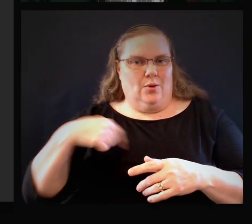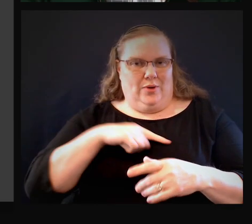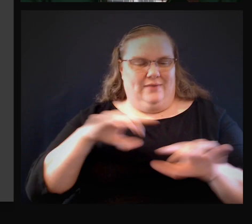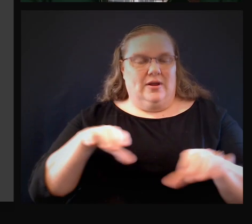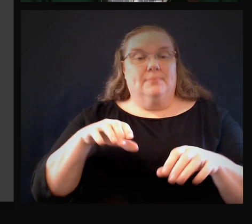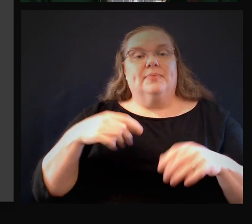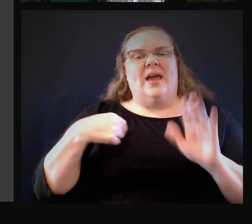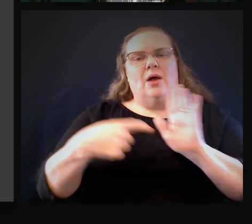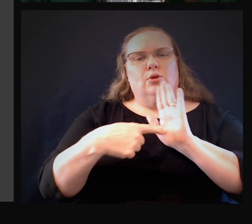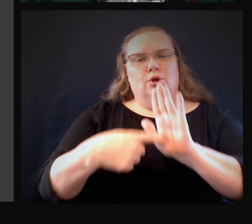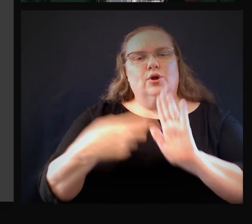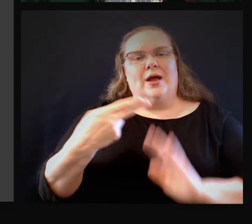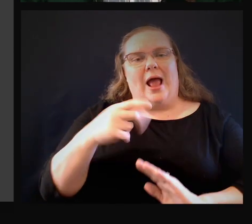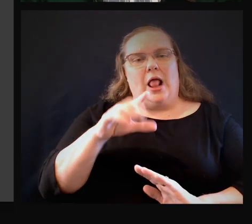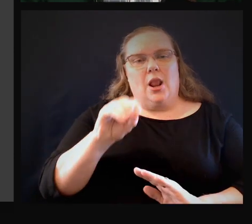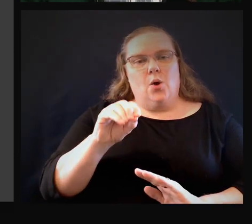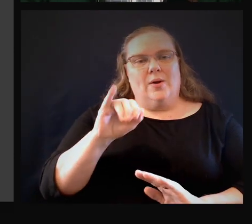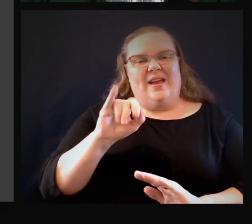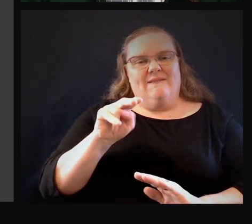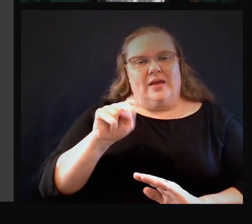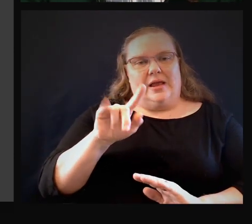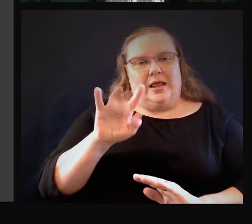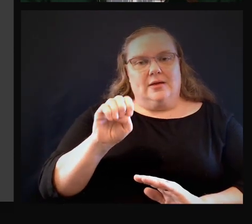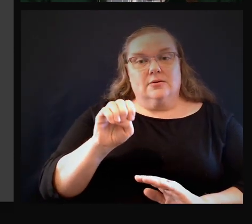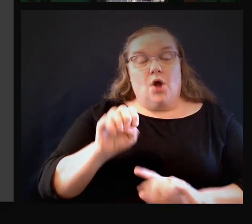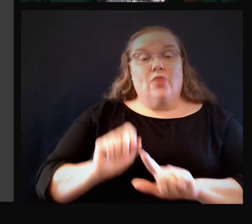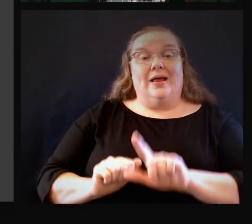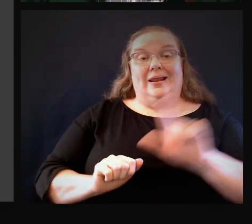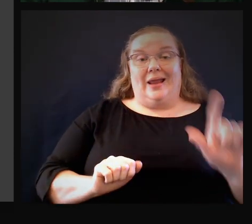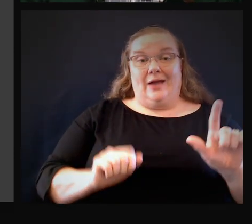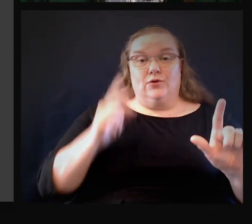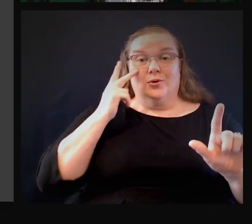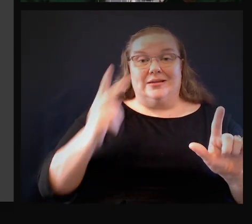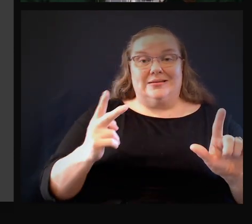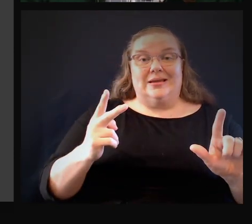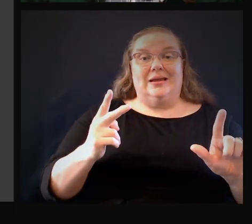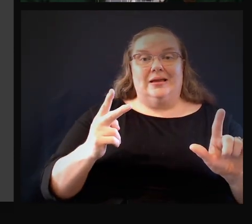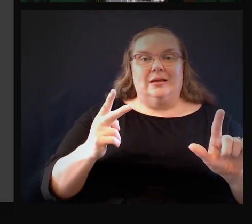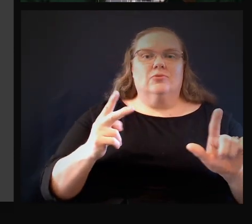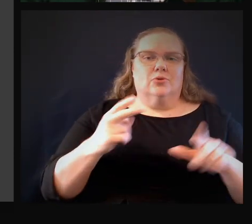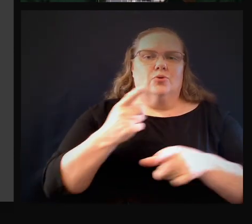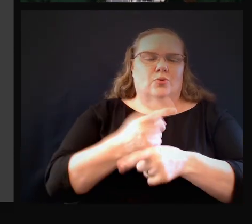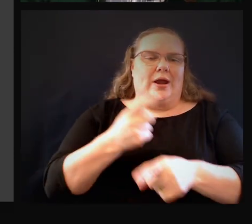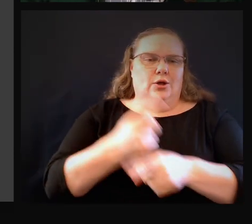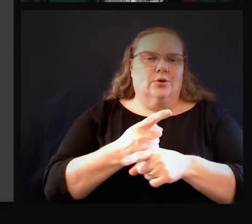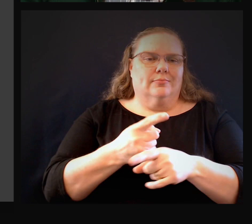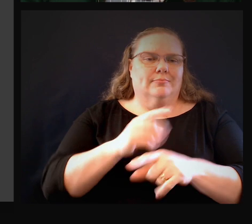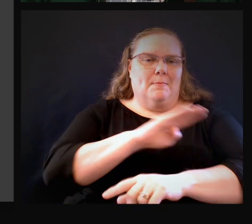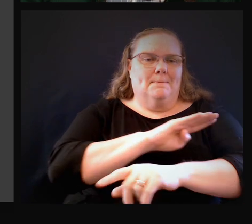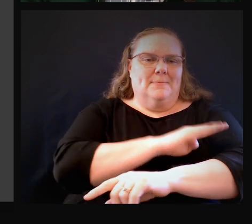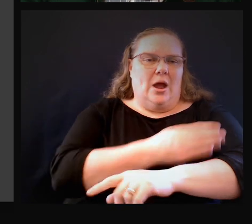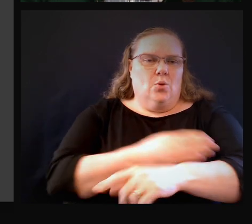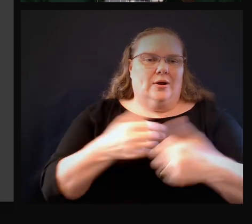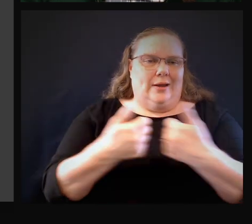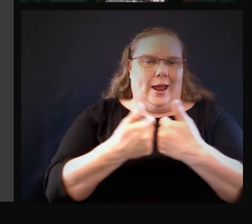On the left, you can see our regular campaign gameplay running on Xbox Series X at 4K, 60 frames per second.